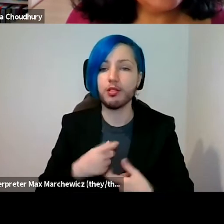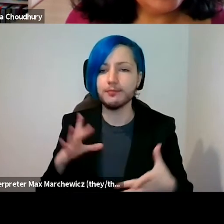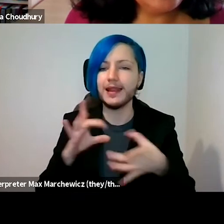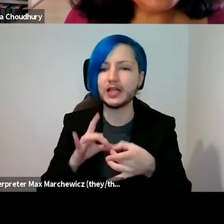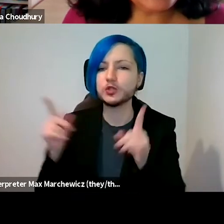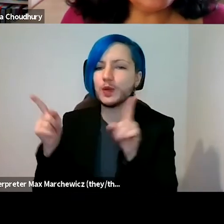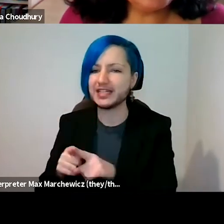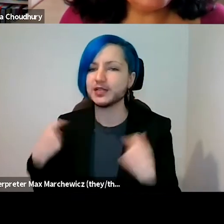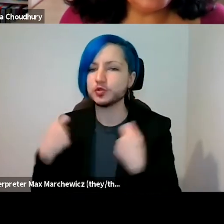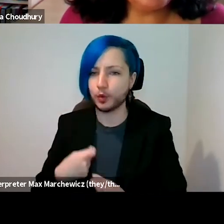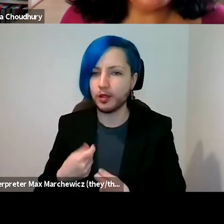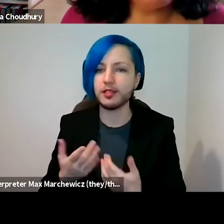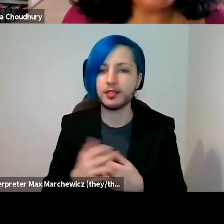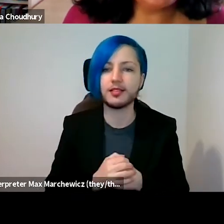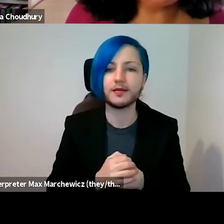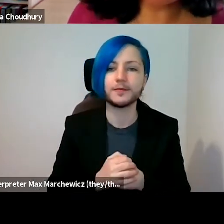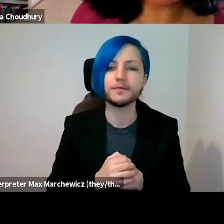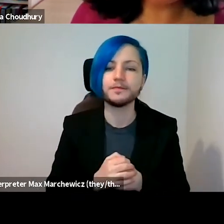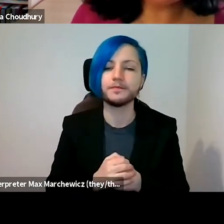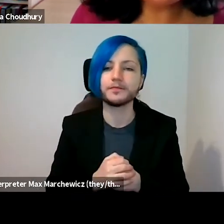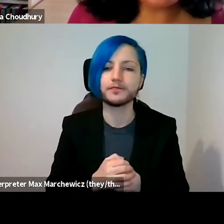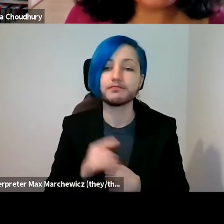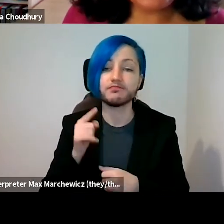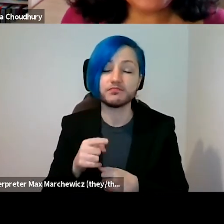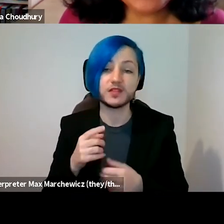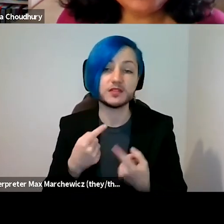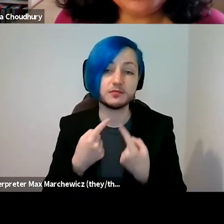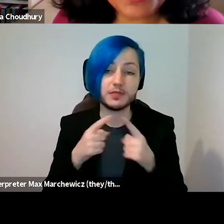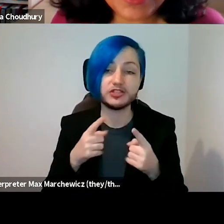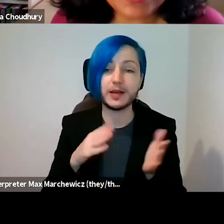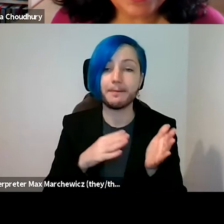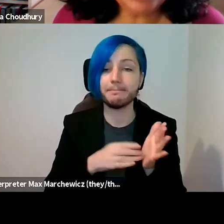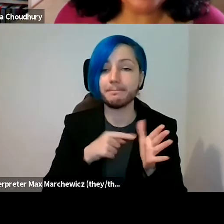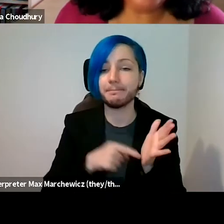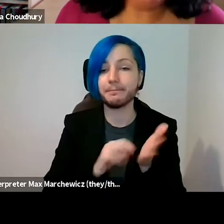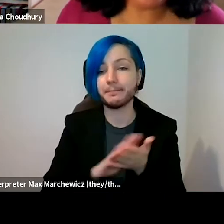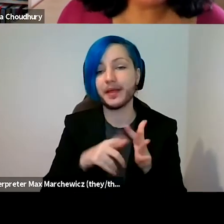An extent of this reliance is mentioned in Matthew Blair's 1904 study,